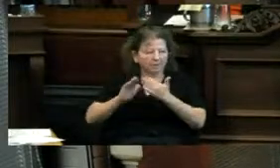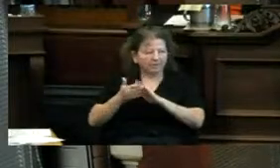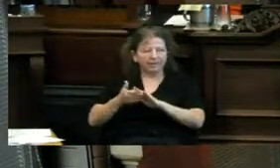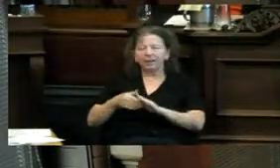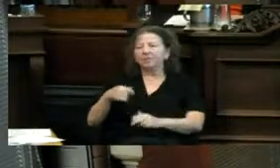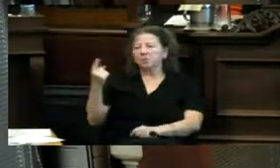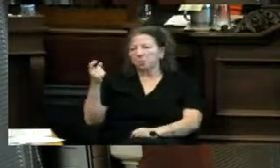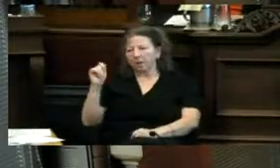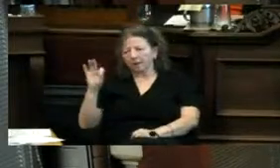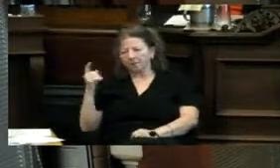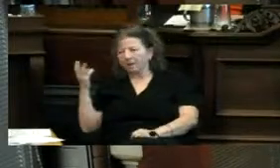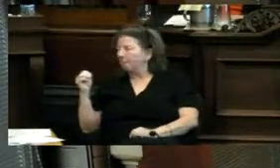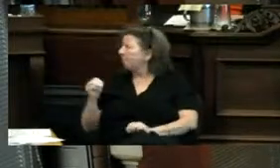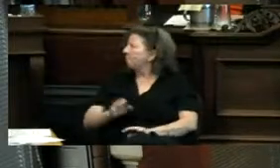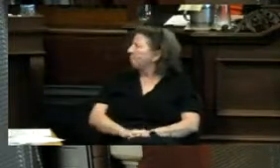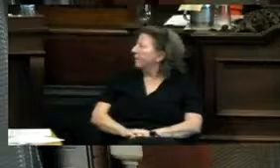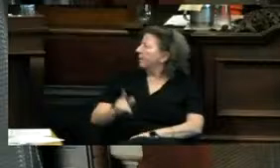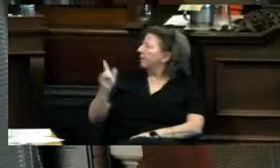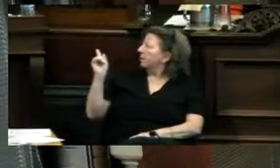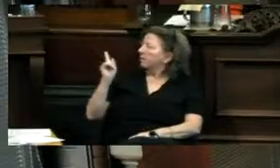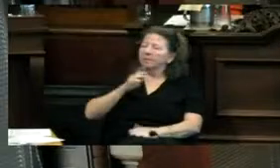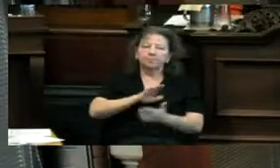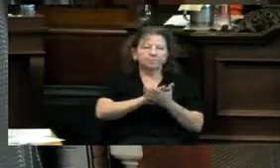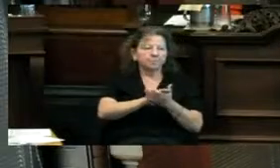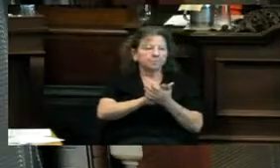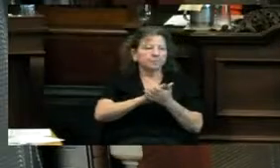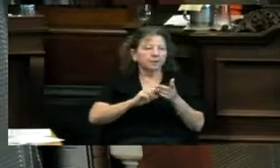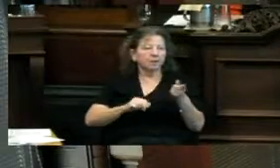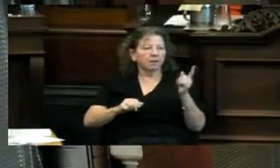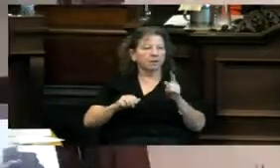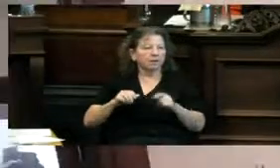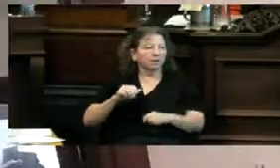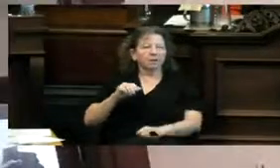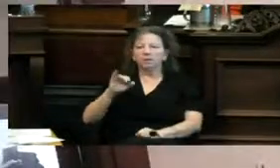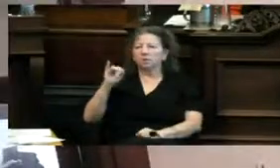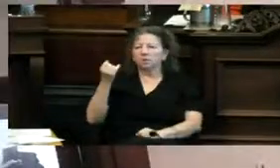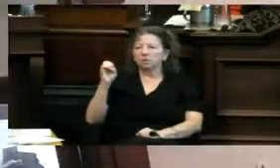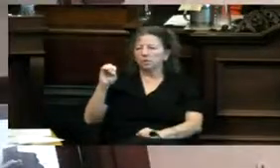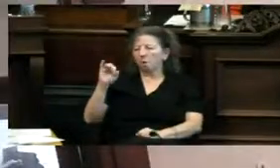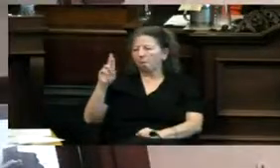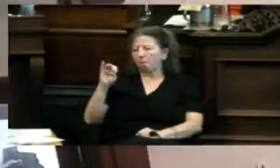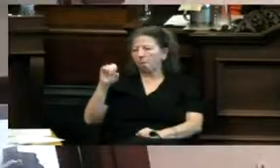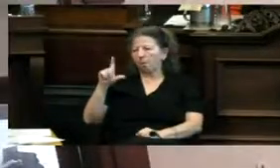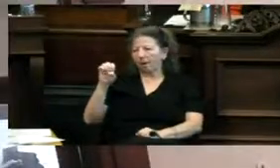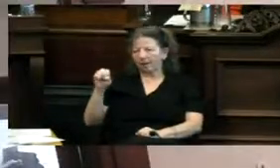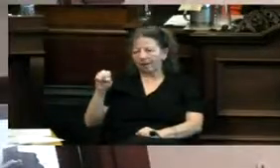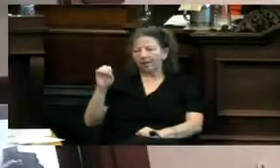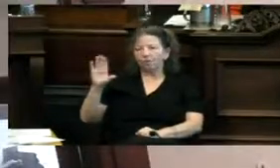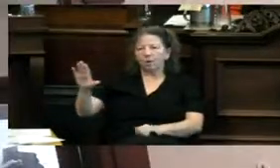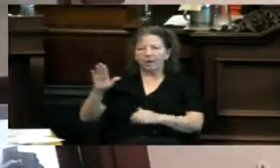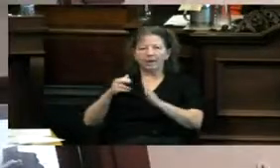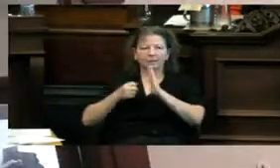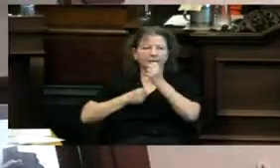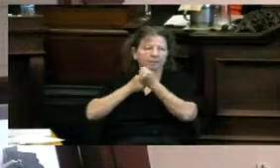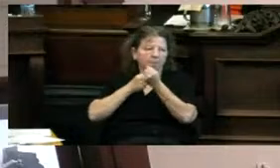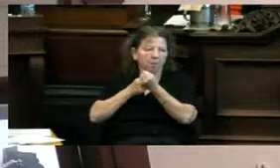much grant money as, you know, for operations of the city, and this was a result of that. Well,